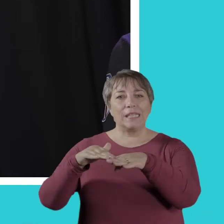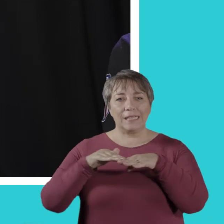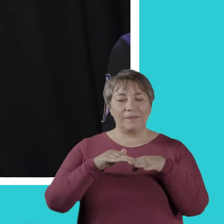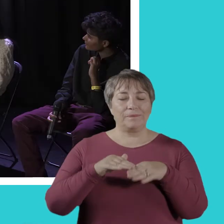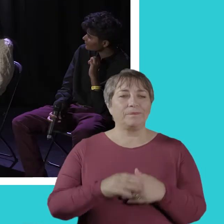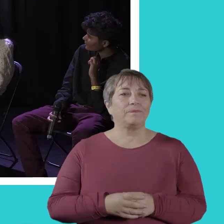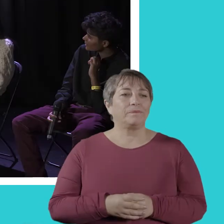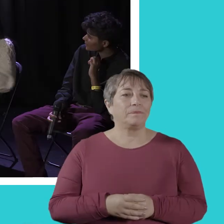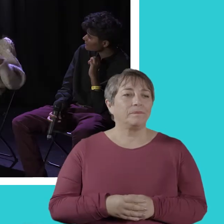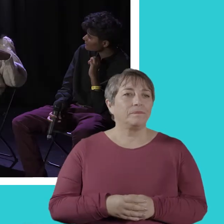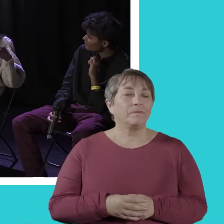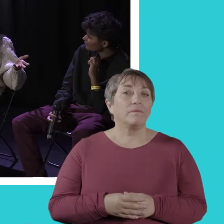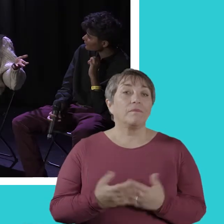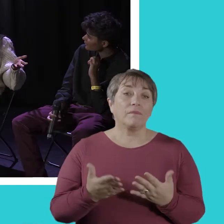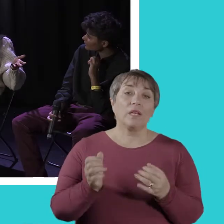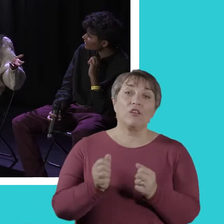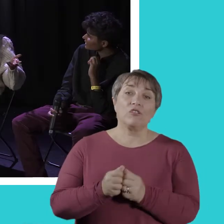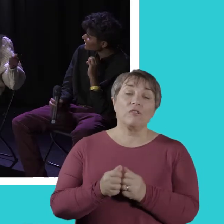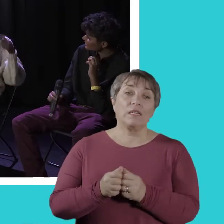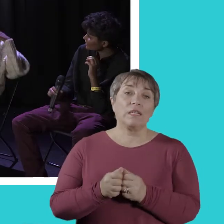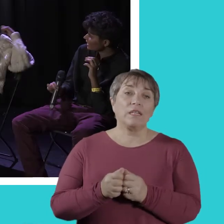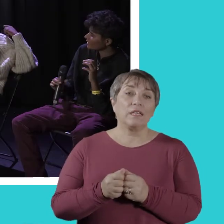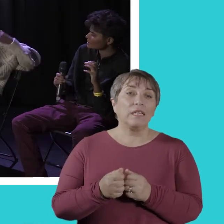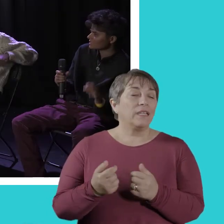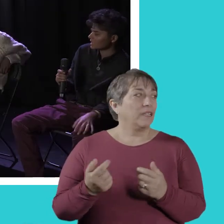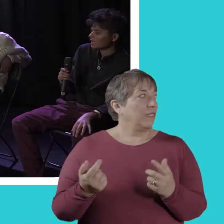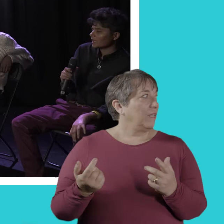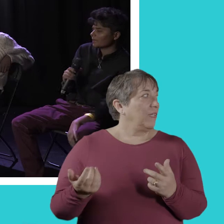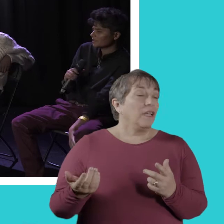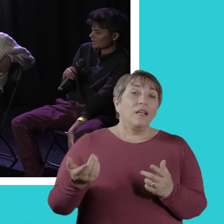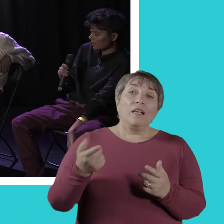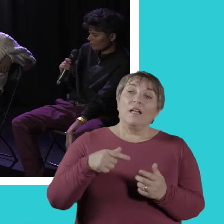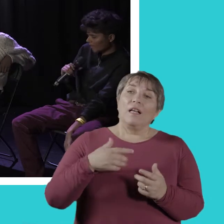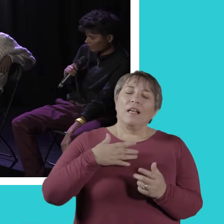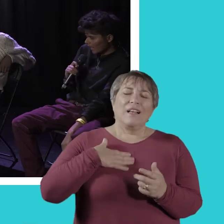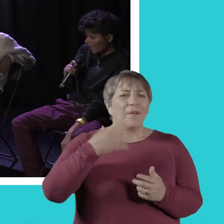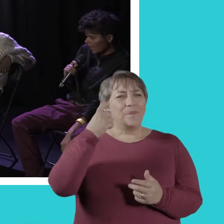Definitely I agree and I'm really here... were you about to jump in there? Yeah if that's okay. I was just gonna say it makes me think about how